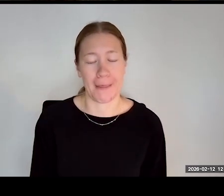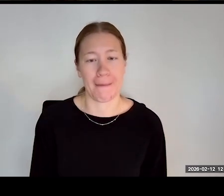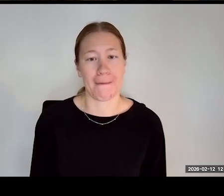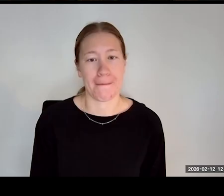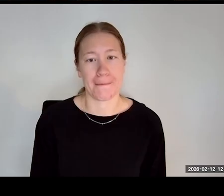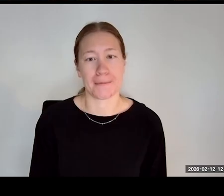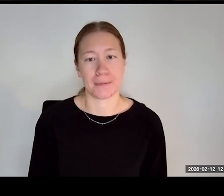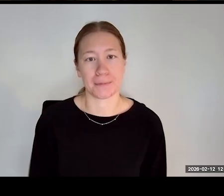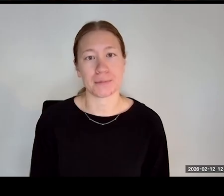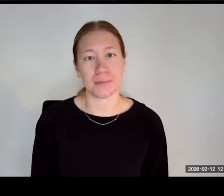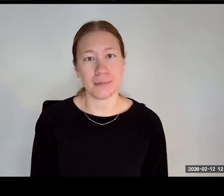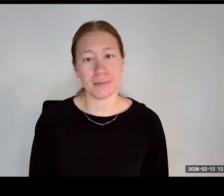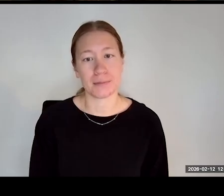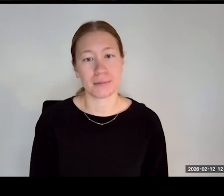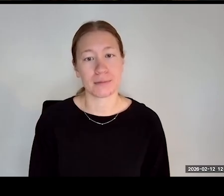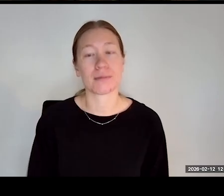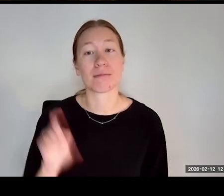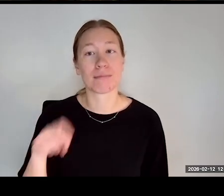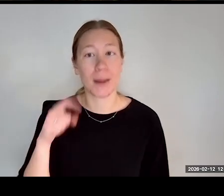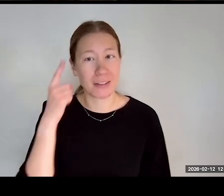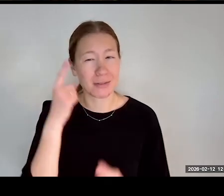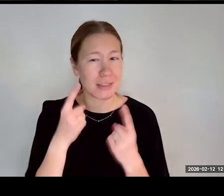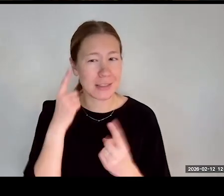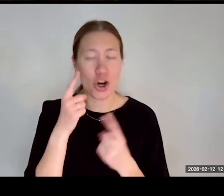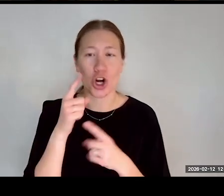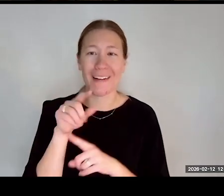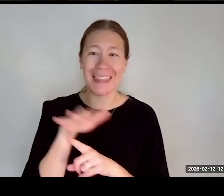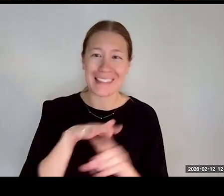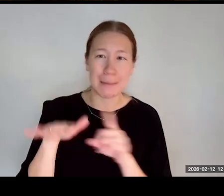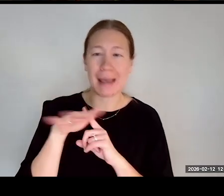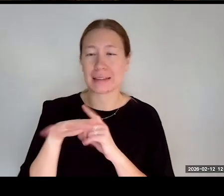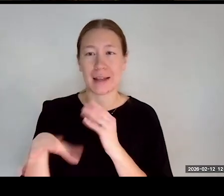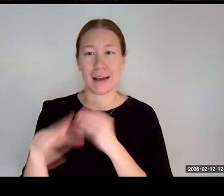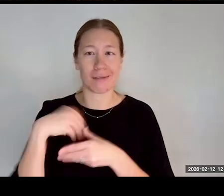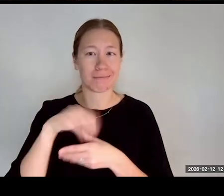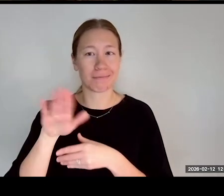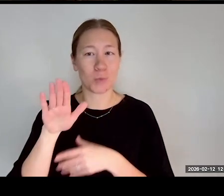We also need to be considerate of the space that we include in our document. So when we're entering space,